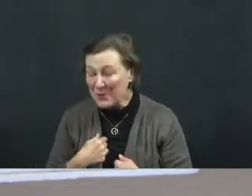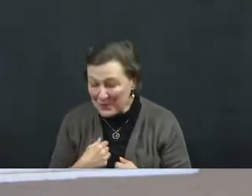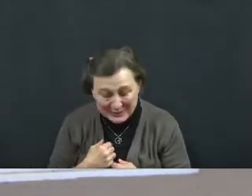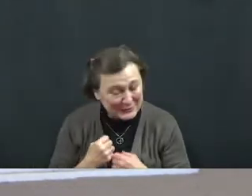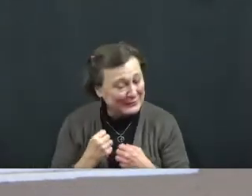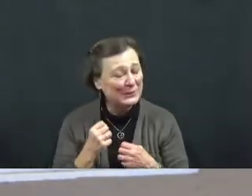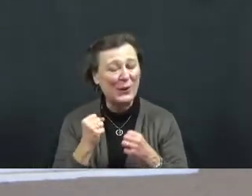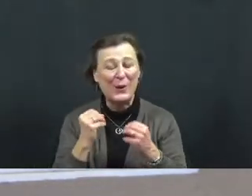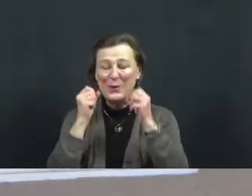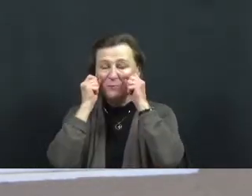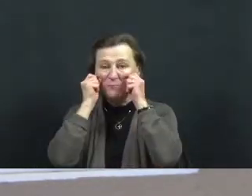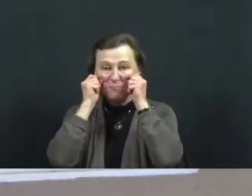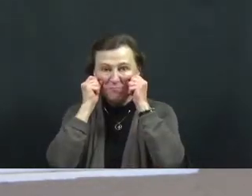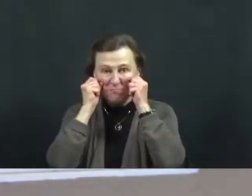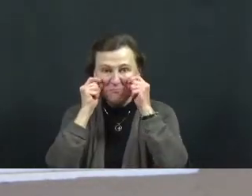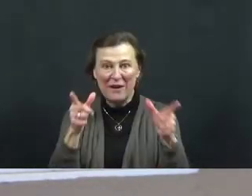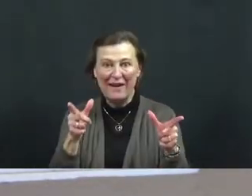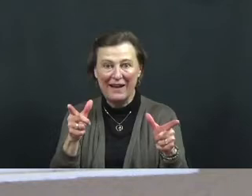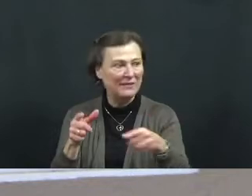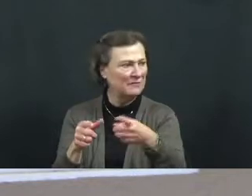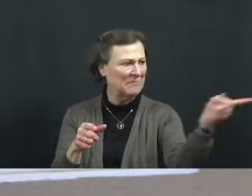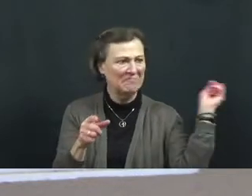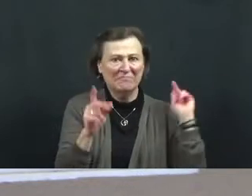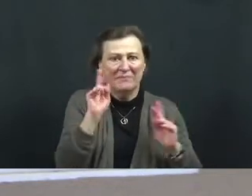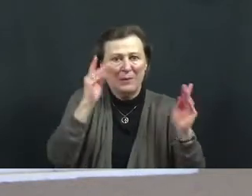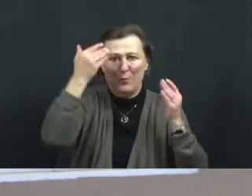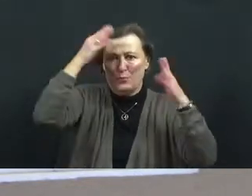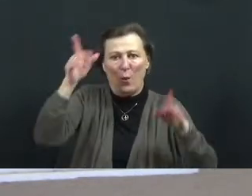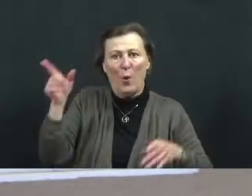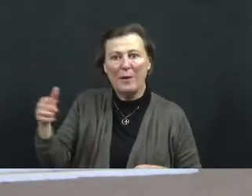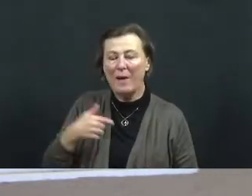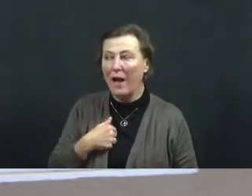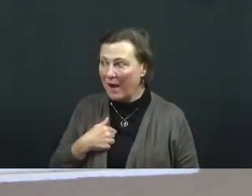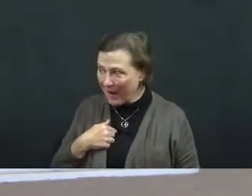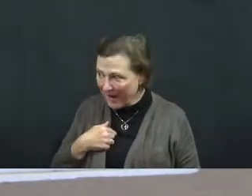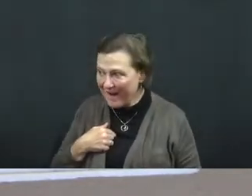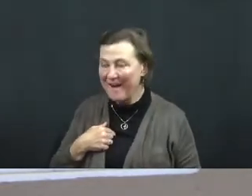I was surprised. No one else knew who he was but I was totally overwhelmed.